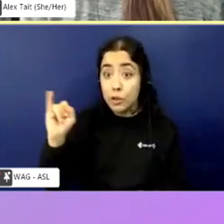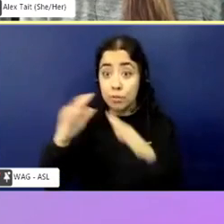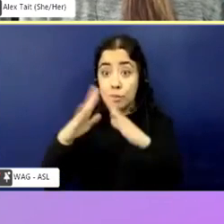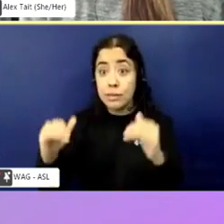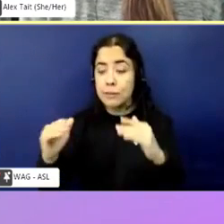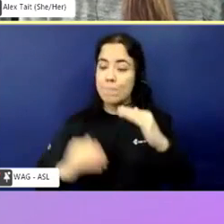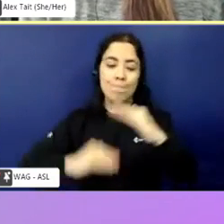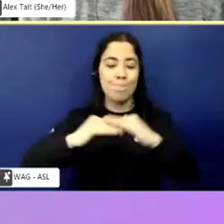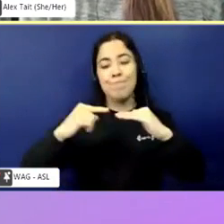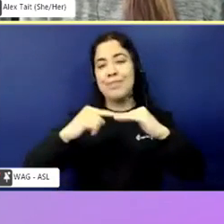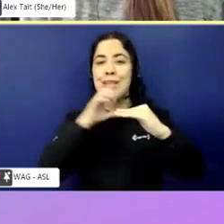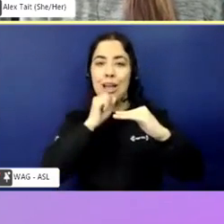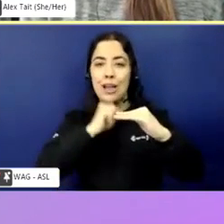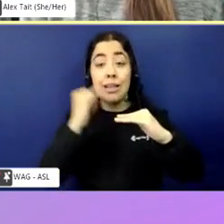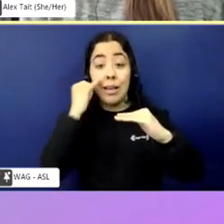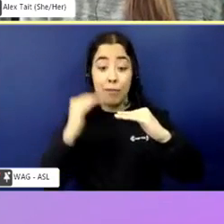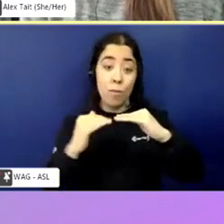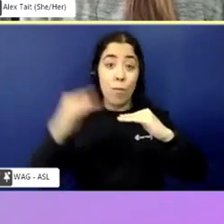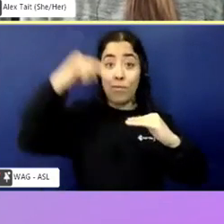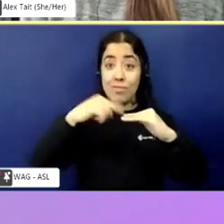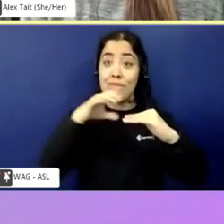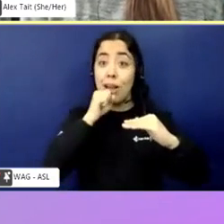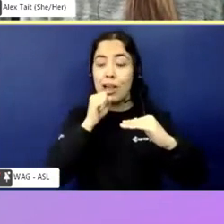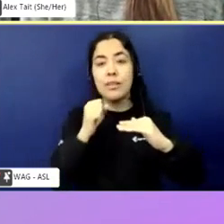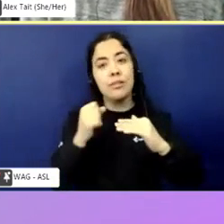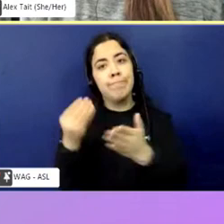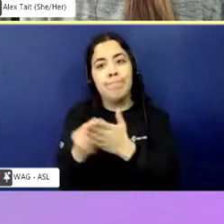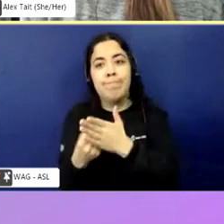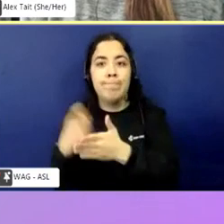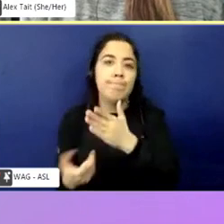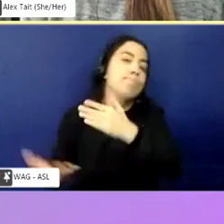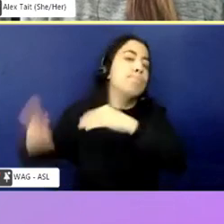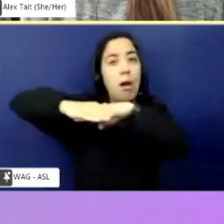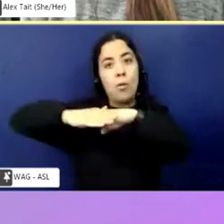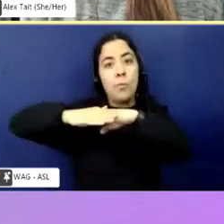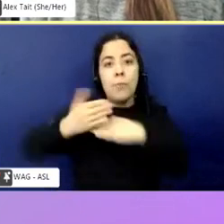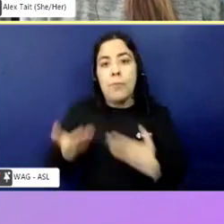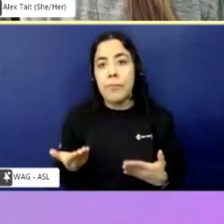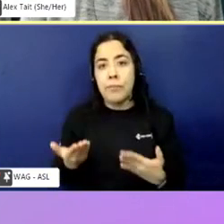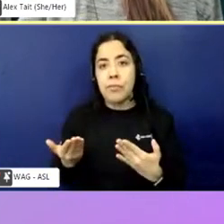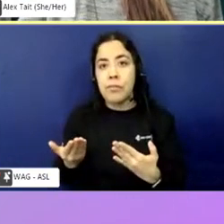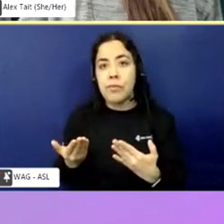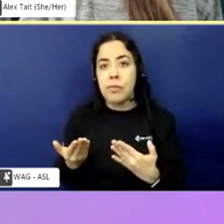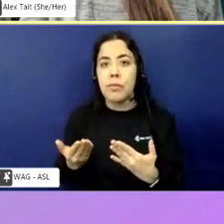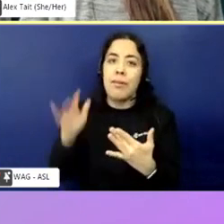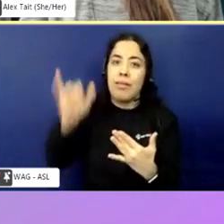age. Think about insurance systems. It will only cover certain up to a age or their premiums